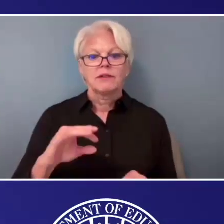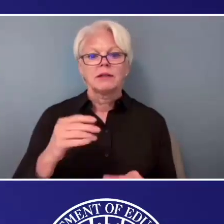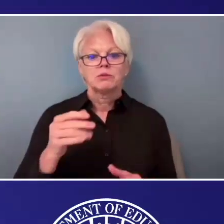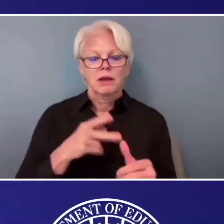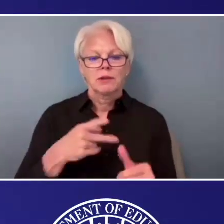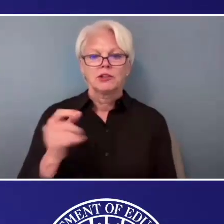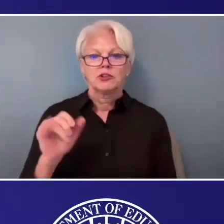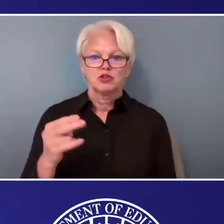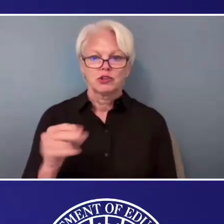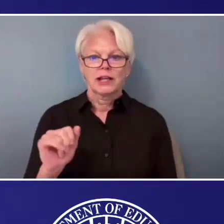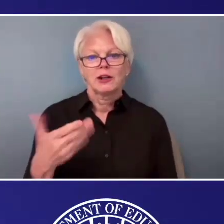Alternate?